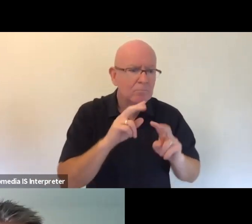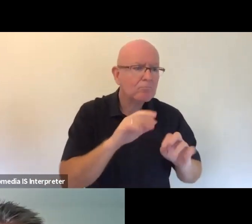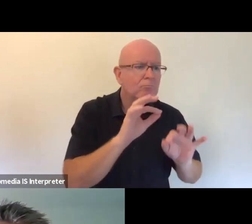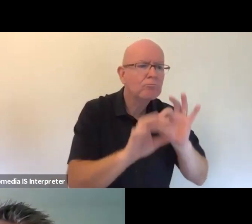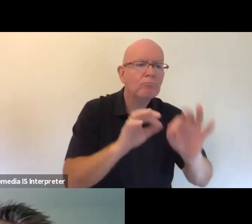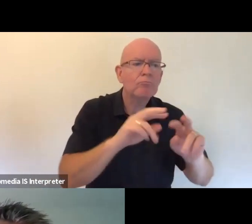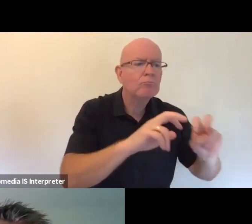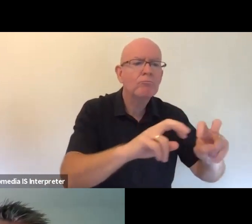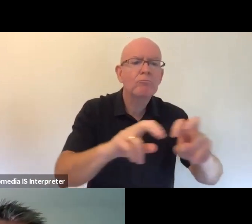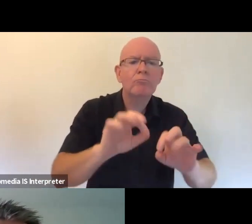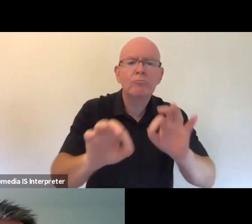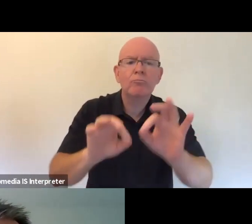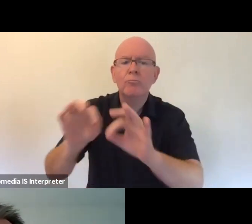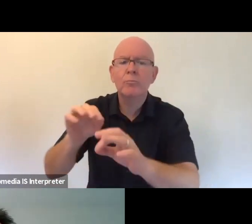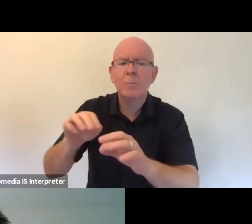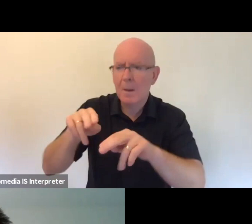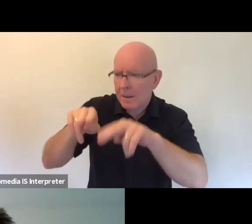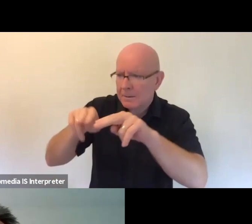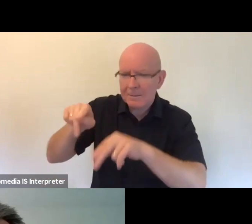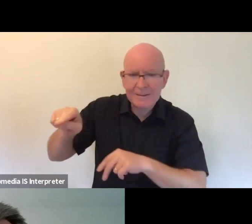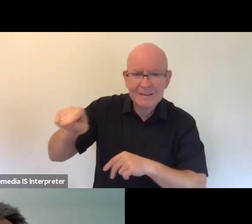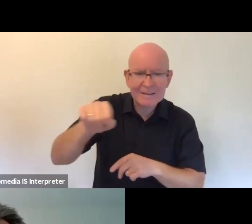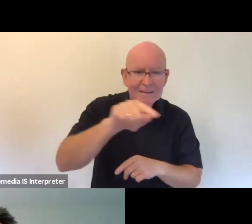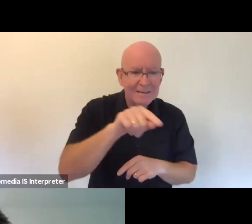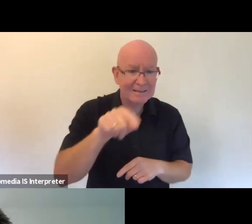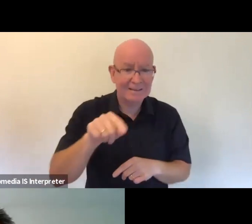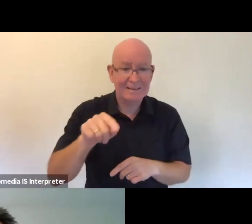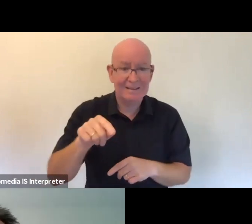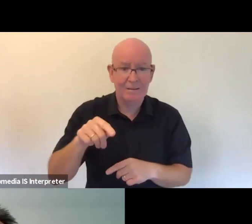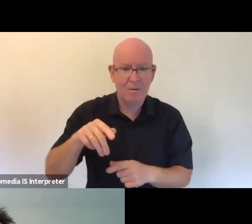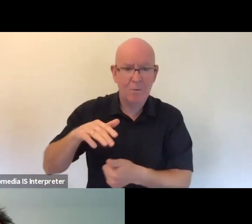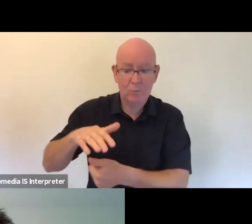And basically, there are, for instance, the Washington Group short set of questions